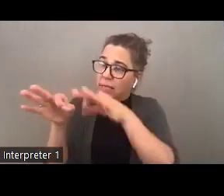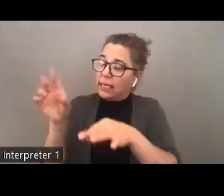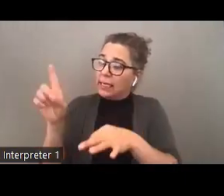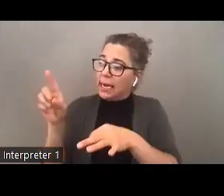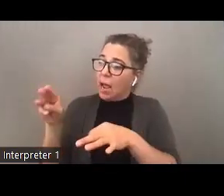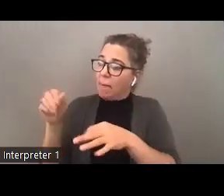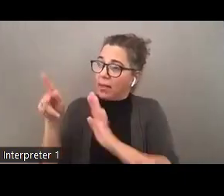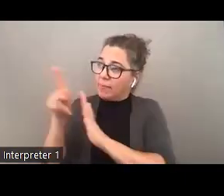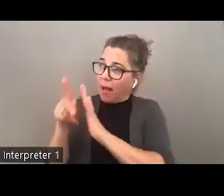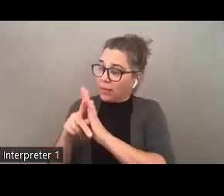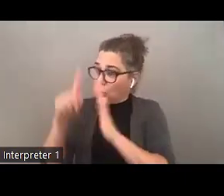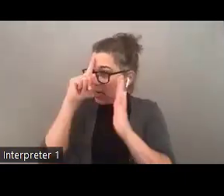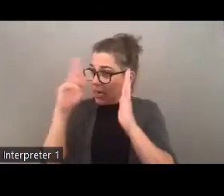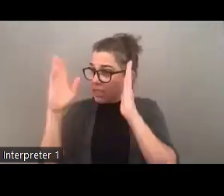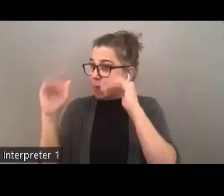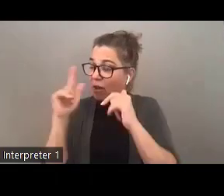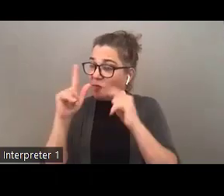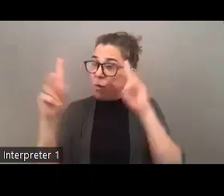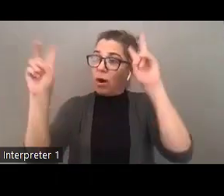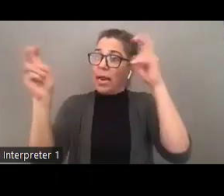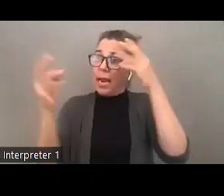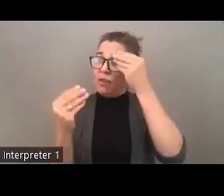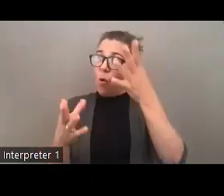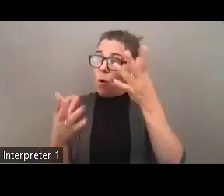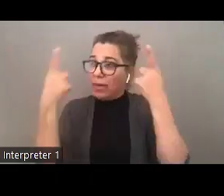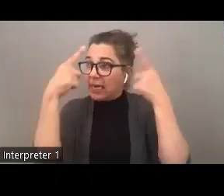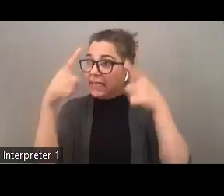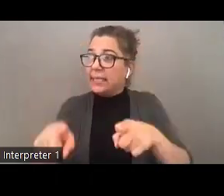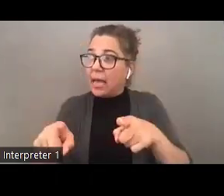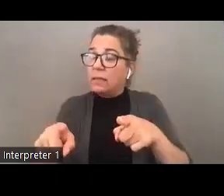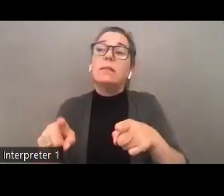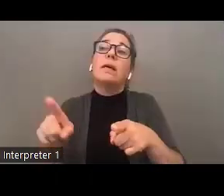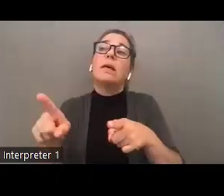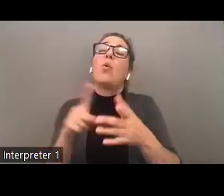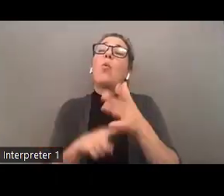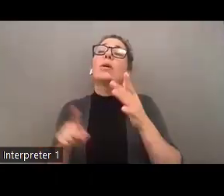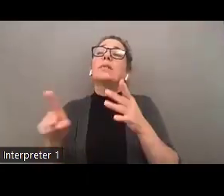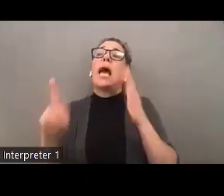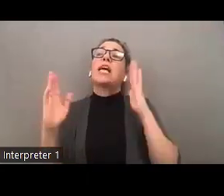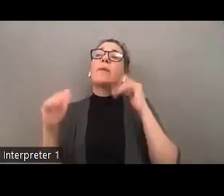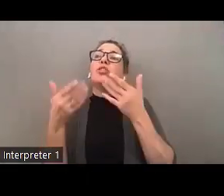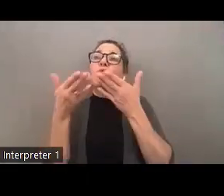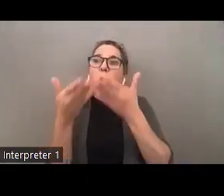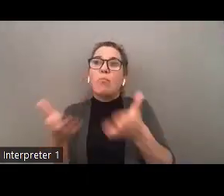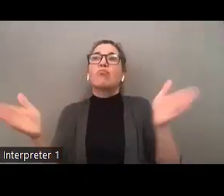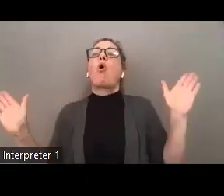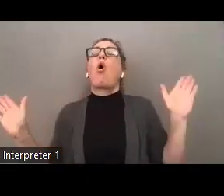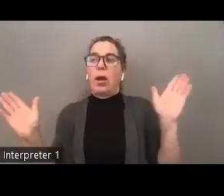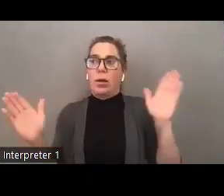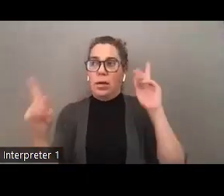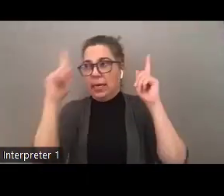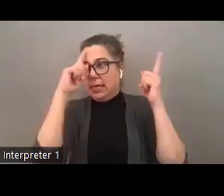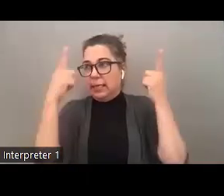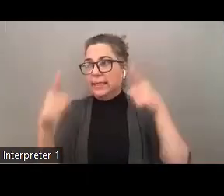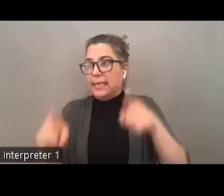expects regarding informed consent and if there's any expectations of broad consent? Julia Slutsman: Sure.